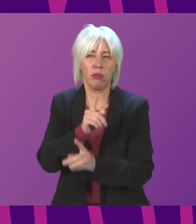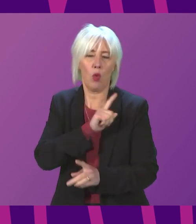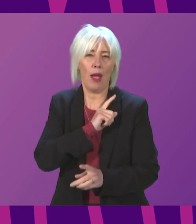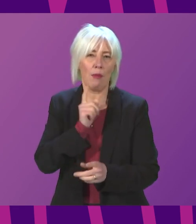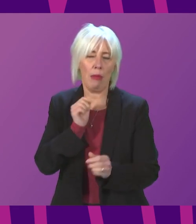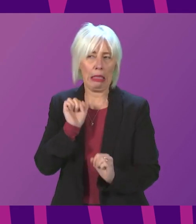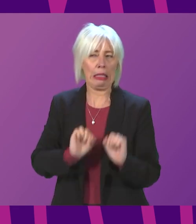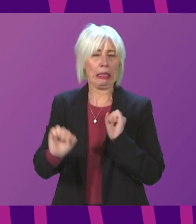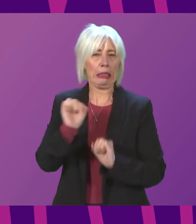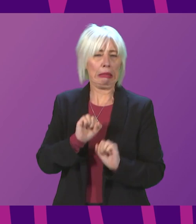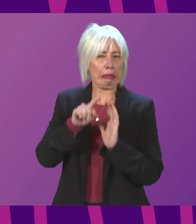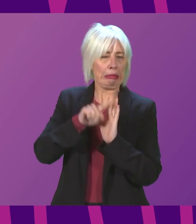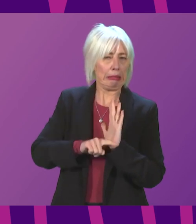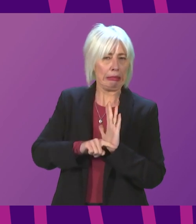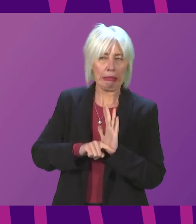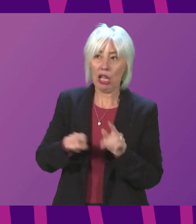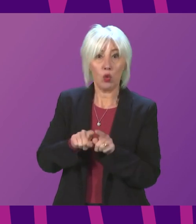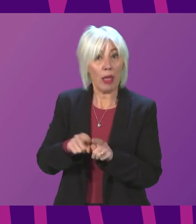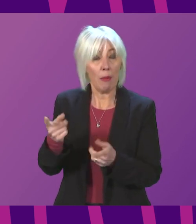Many of those businesses have significant staff absences, too.